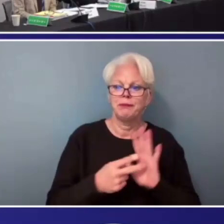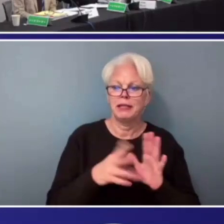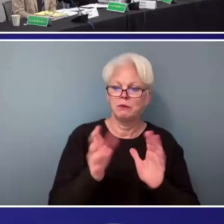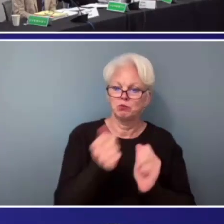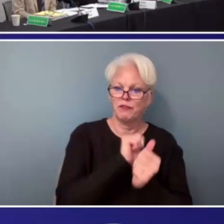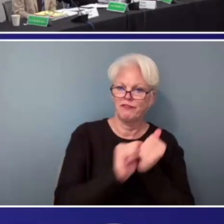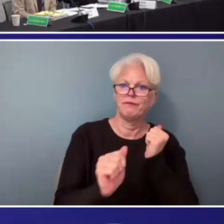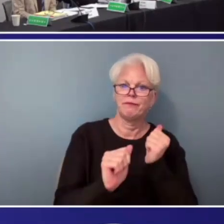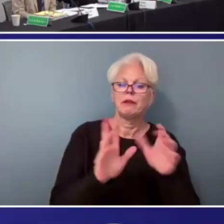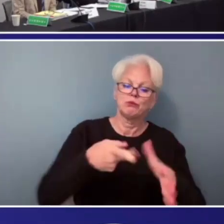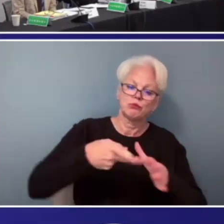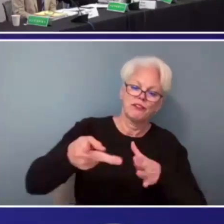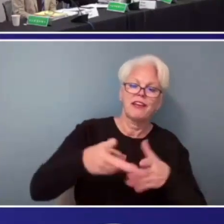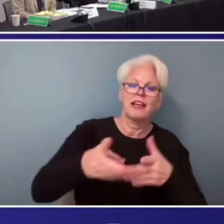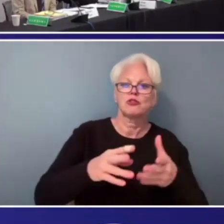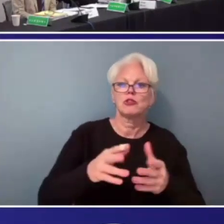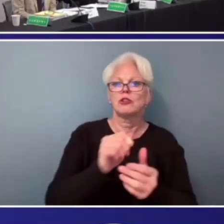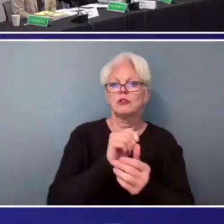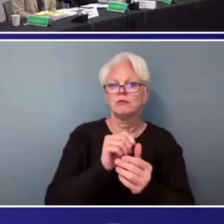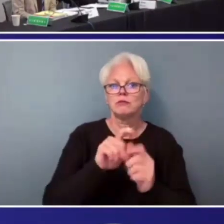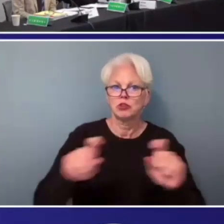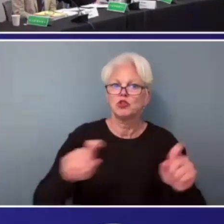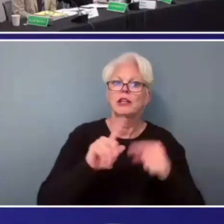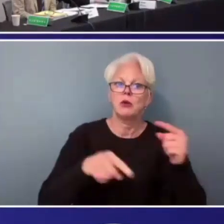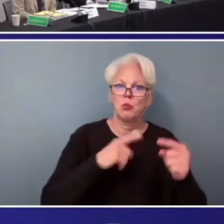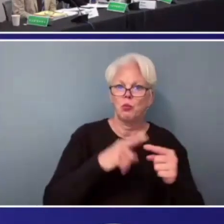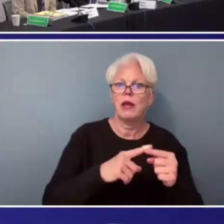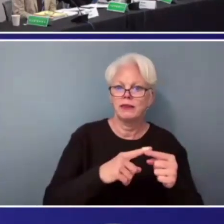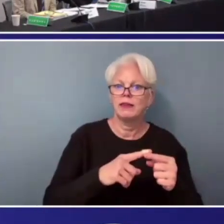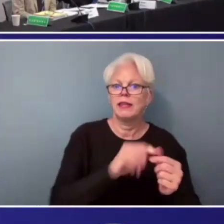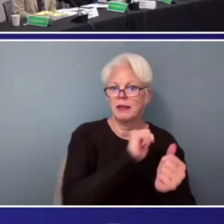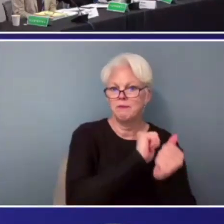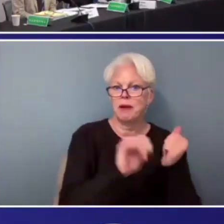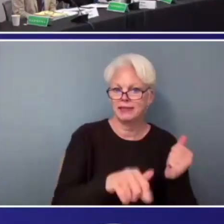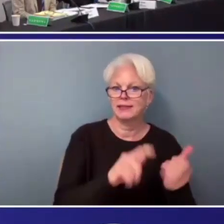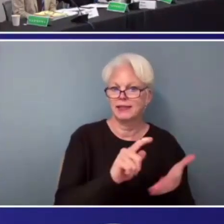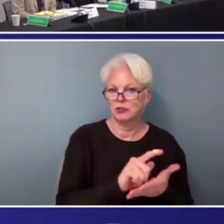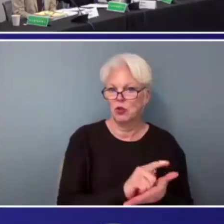what these degrees are. And so they have to be --